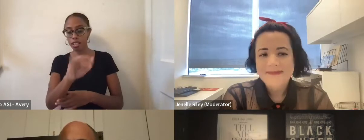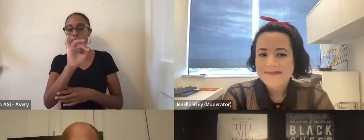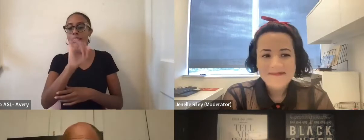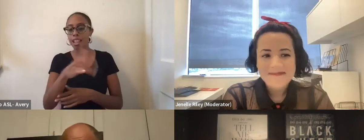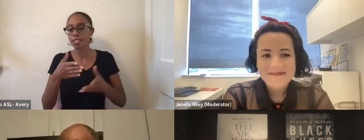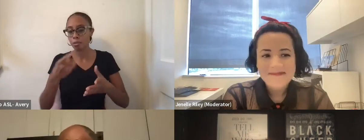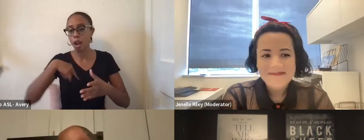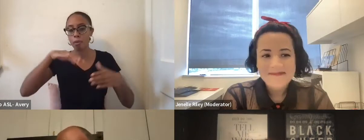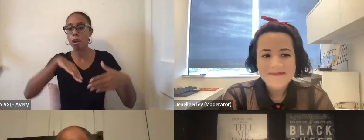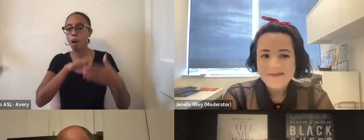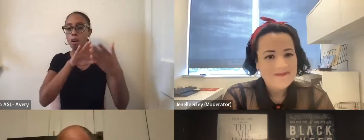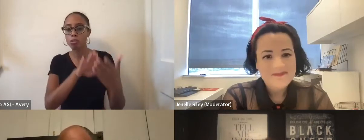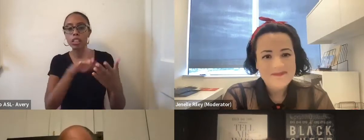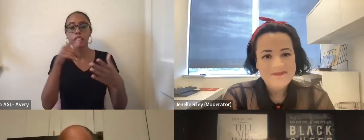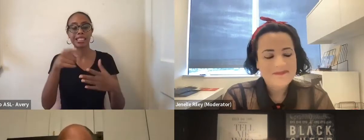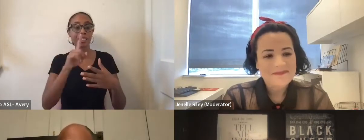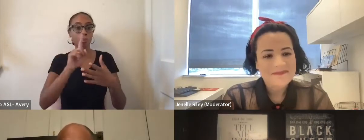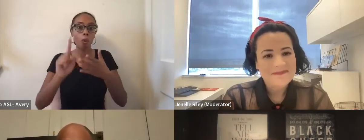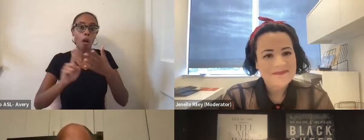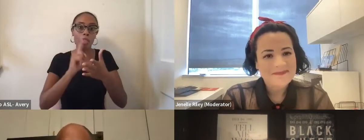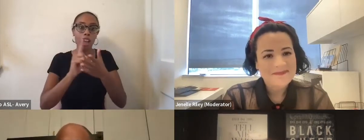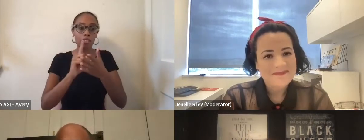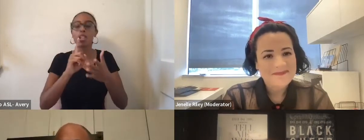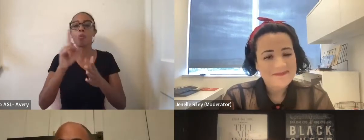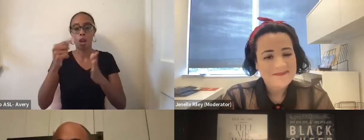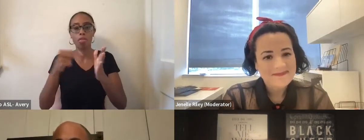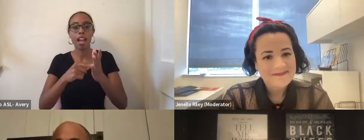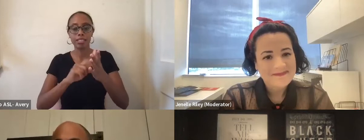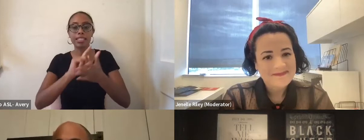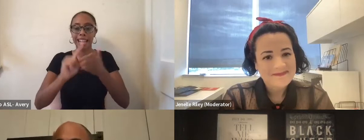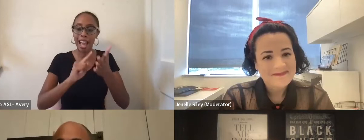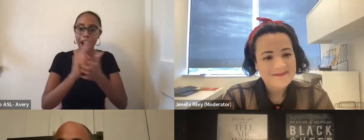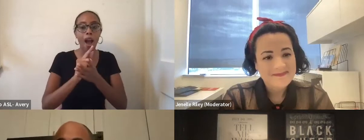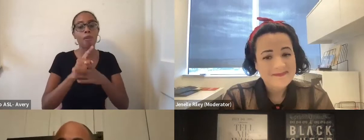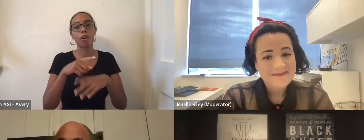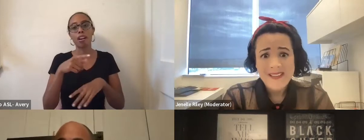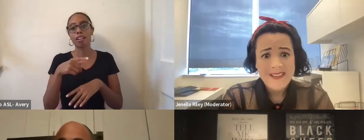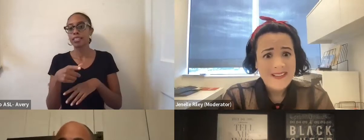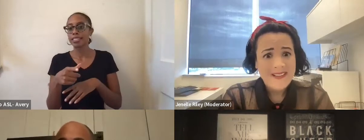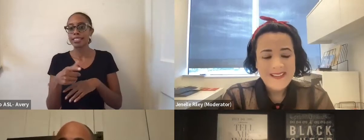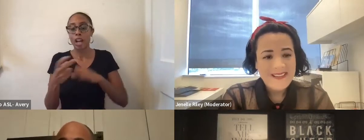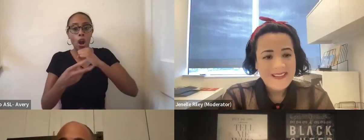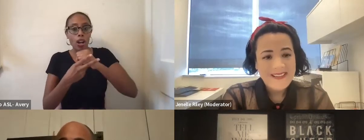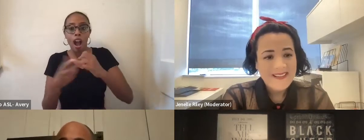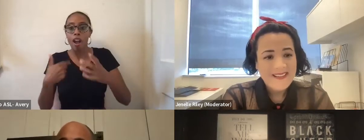It took a long time though. Yeah, Simon had the same privy to what was the comment on that.